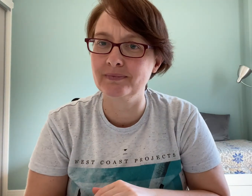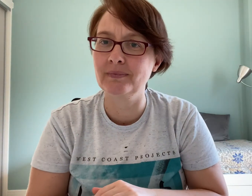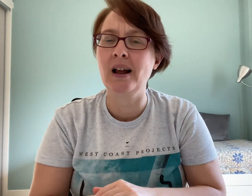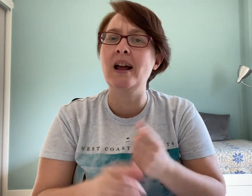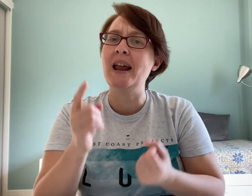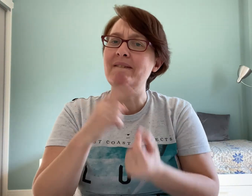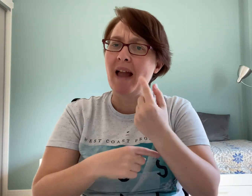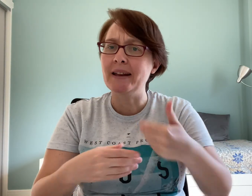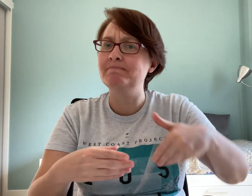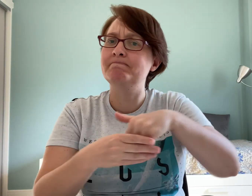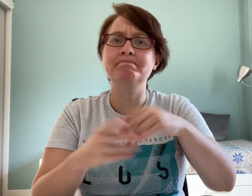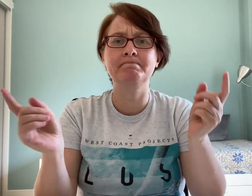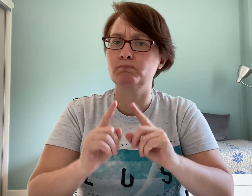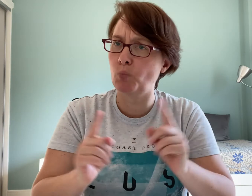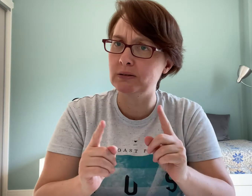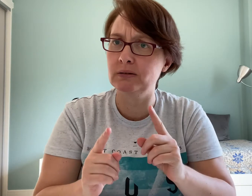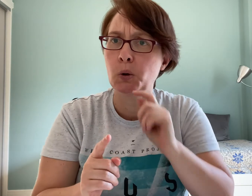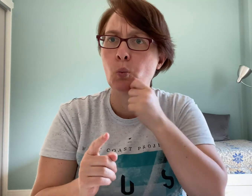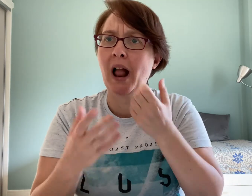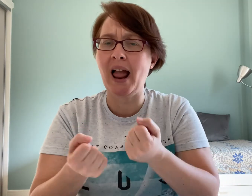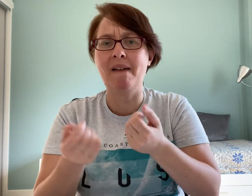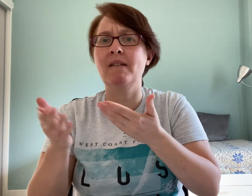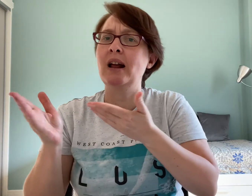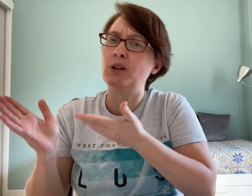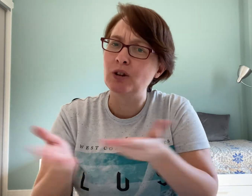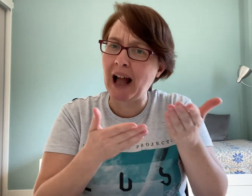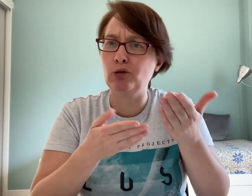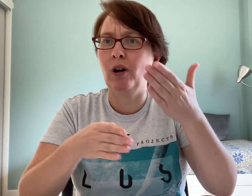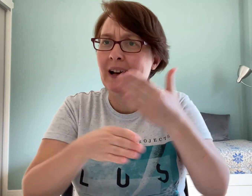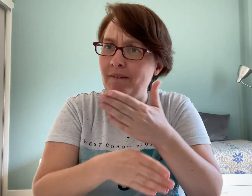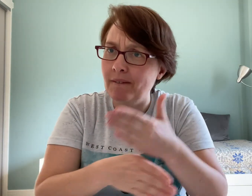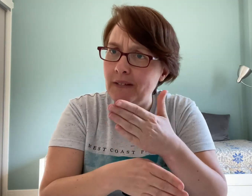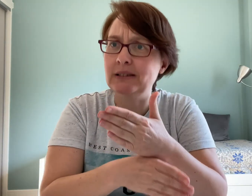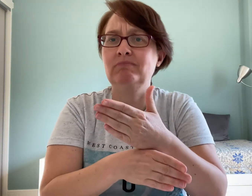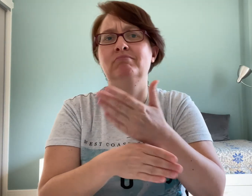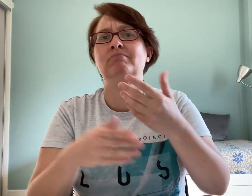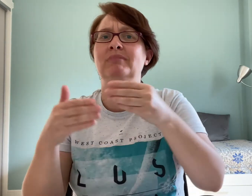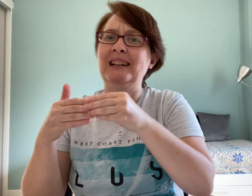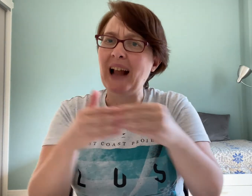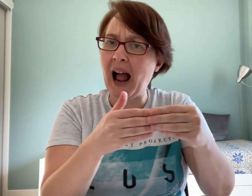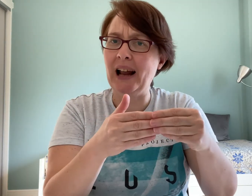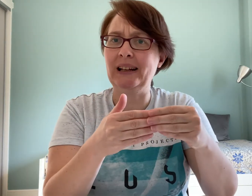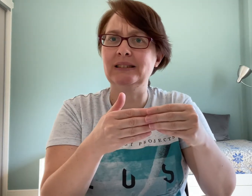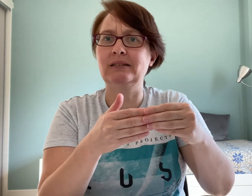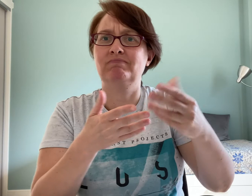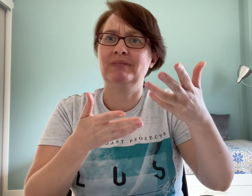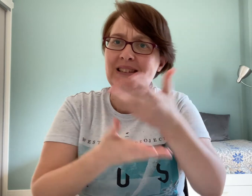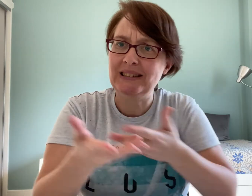The event will include some introductory activities and guided discussions.